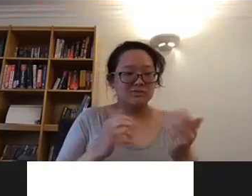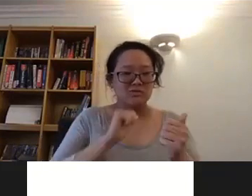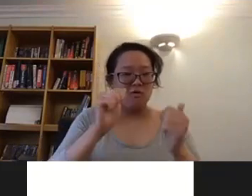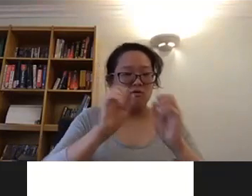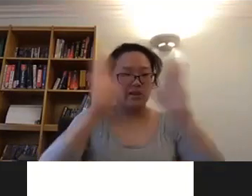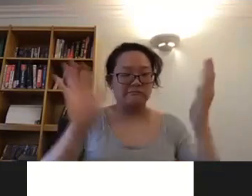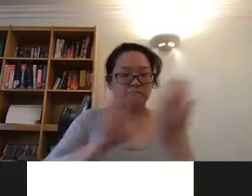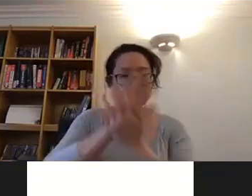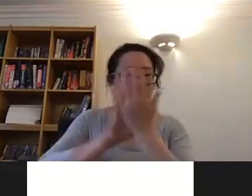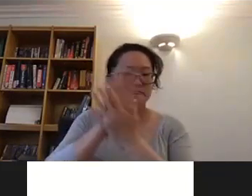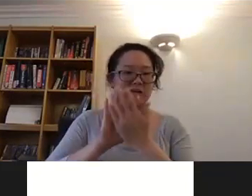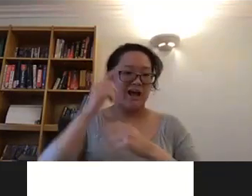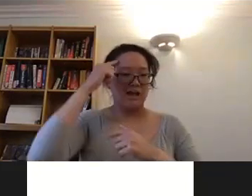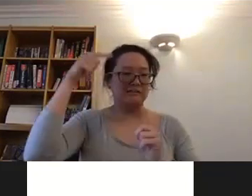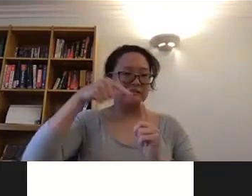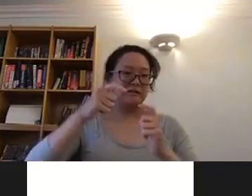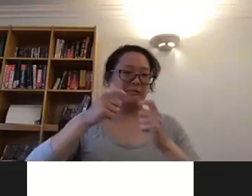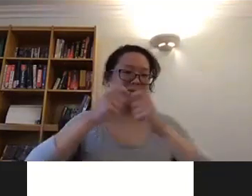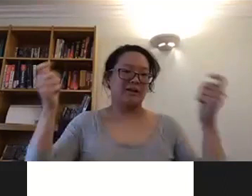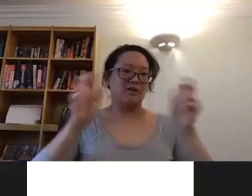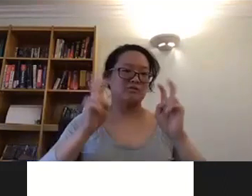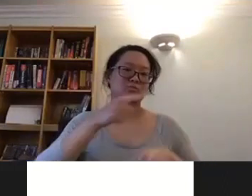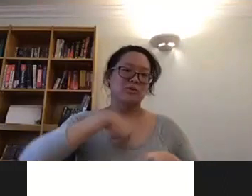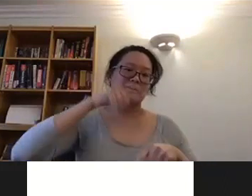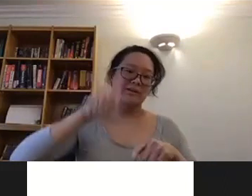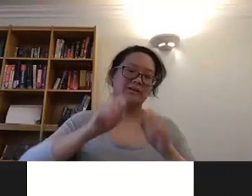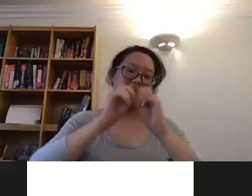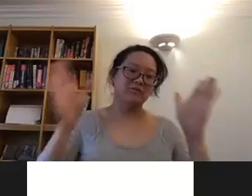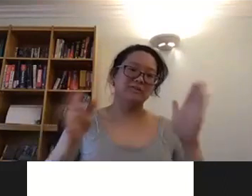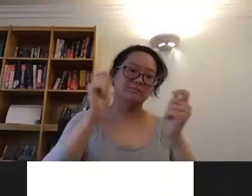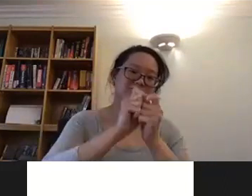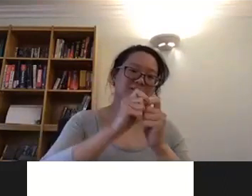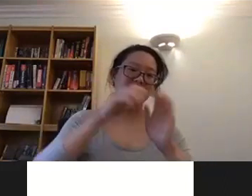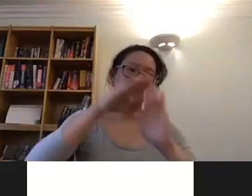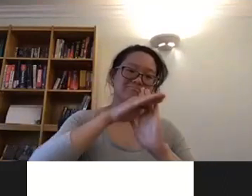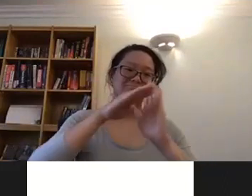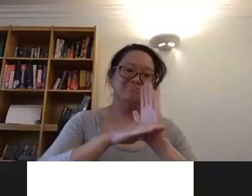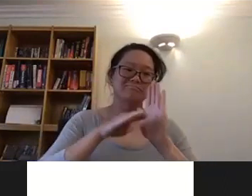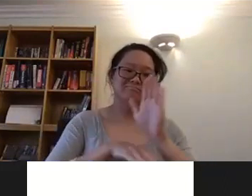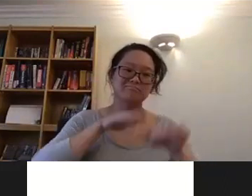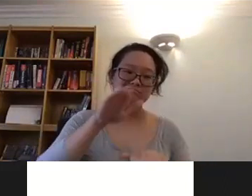Will I have an interpreter? Things are much more murky in the Deaf community about what we're supposed to do. Because we're not hearing it.